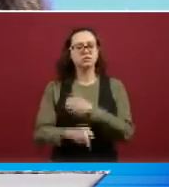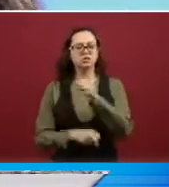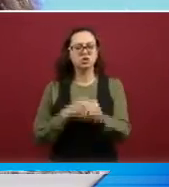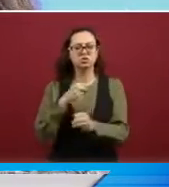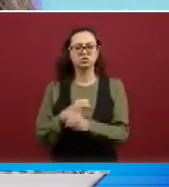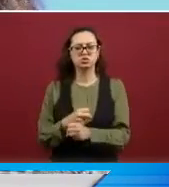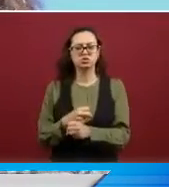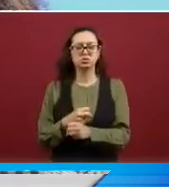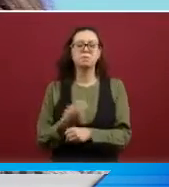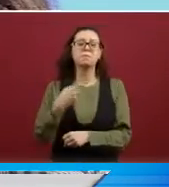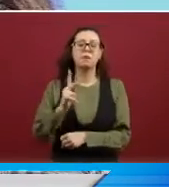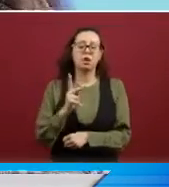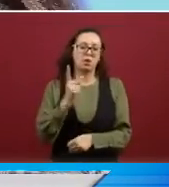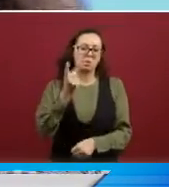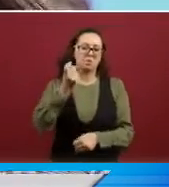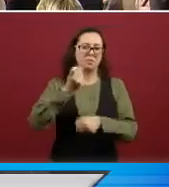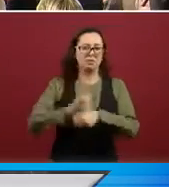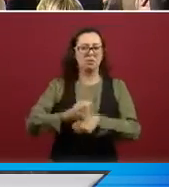to more than 153,000 taxpayers